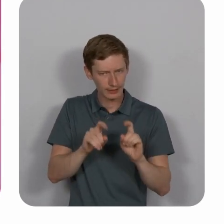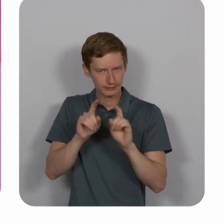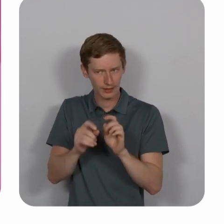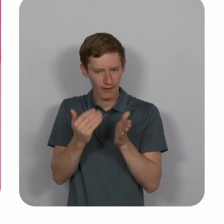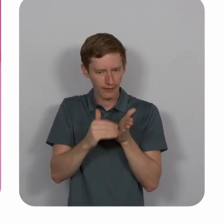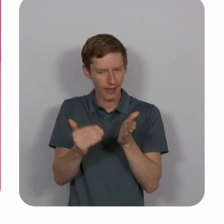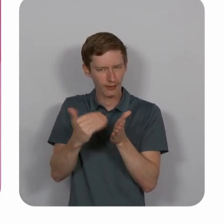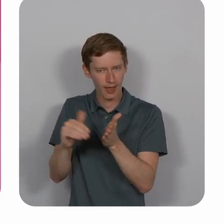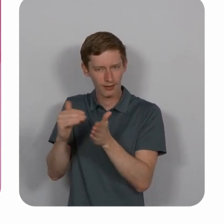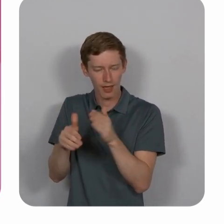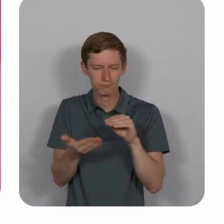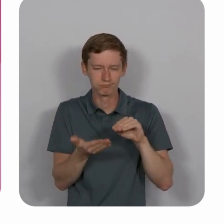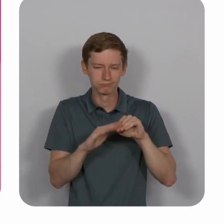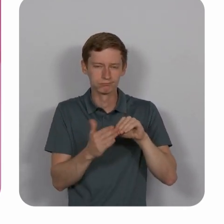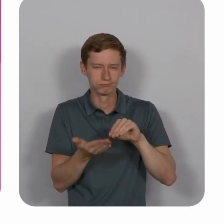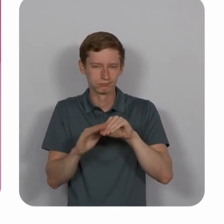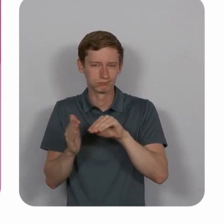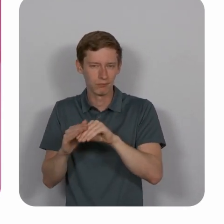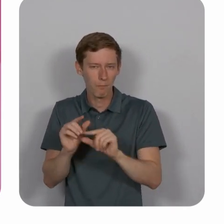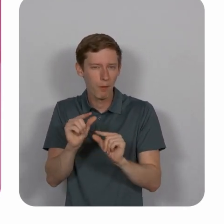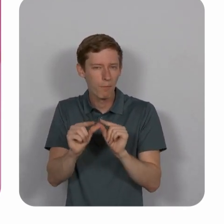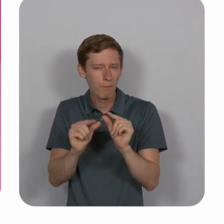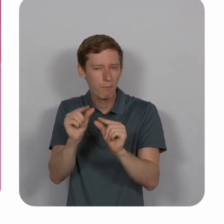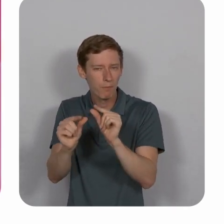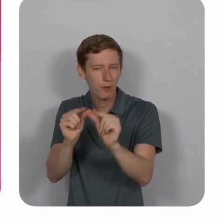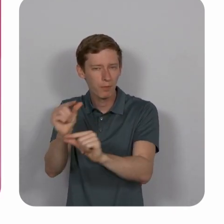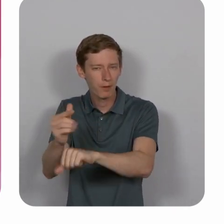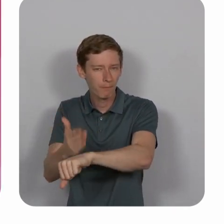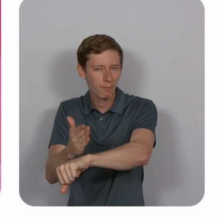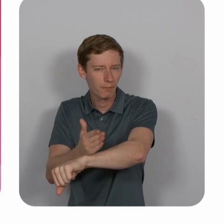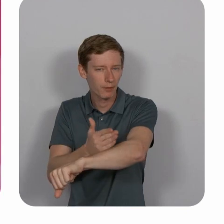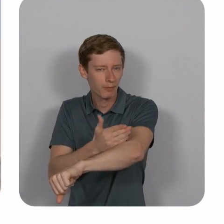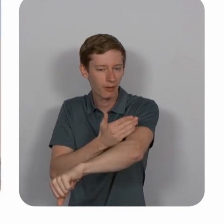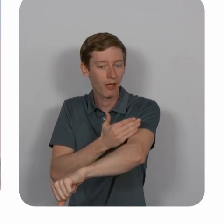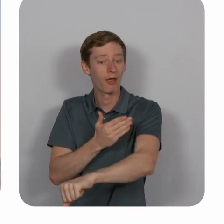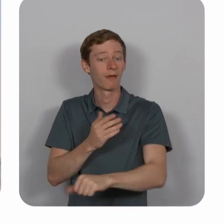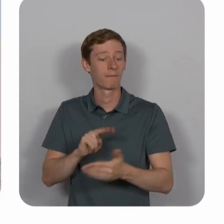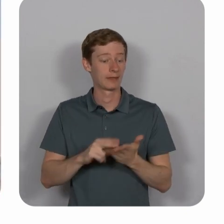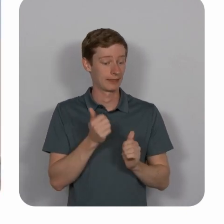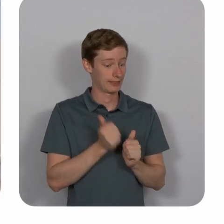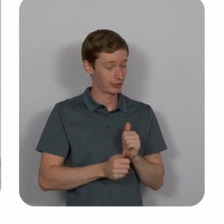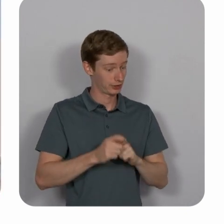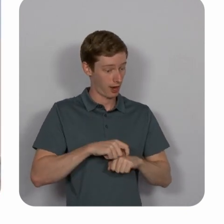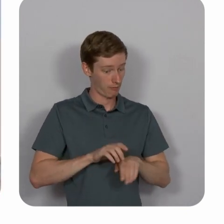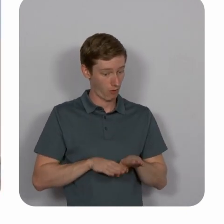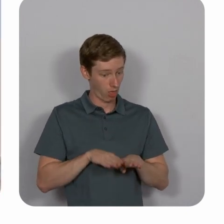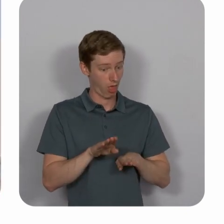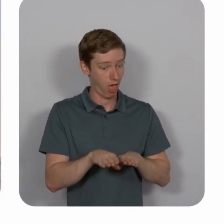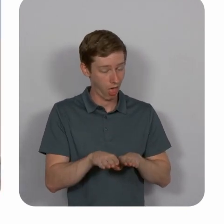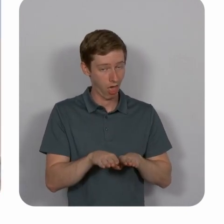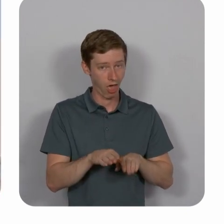Learning from each step, apply the learning to the next iteration and move fast.